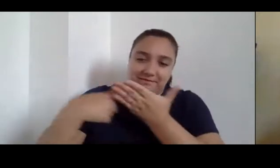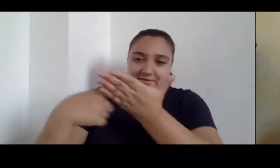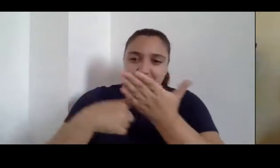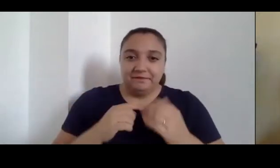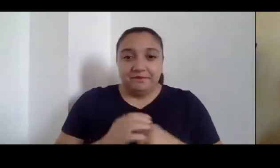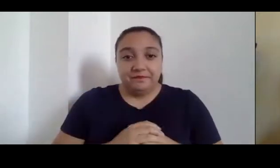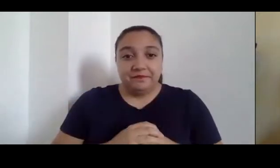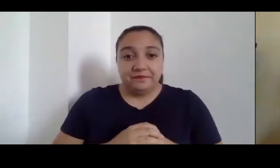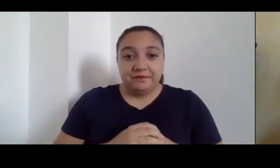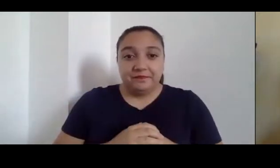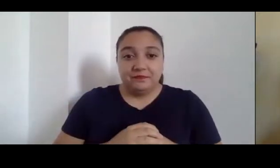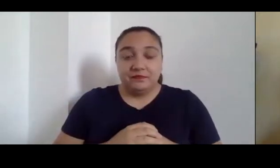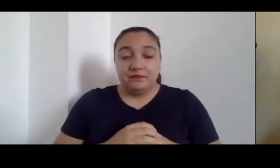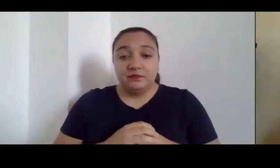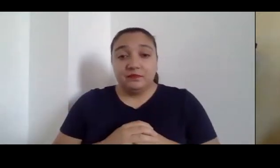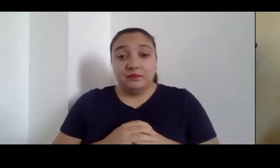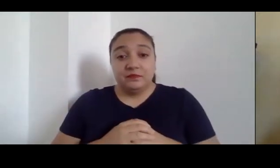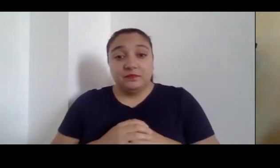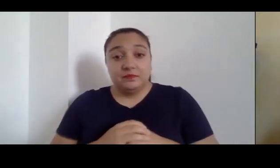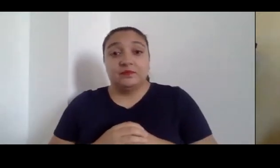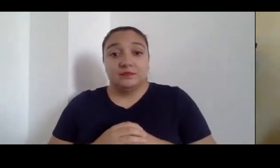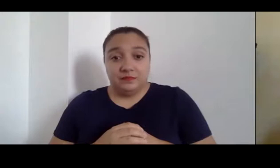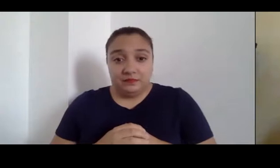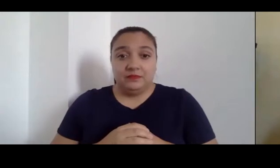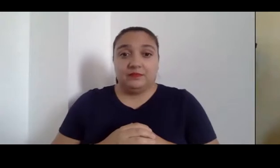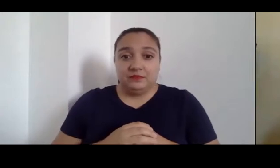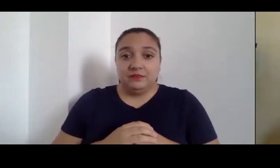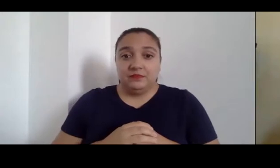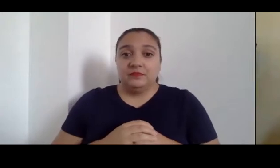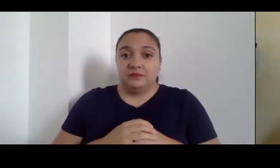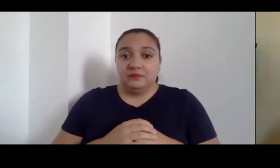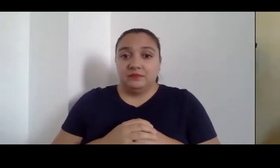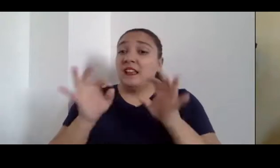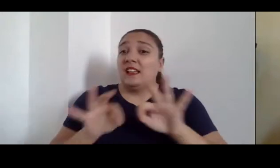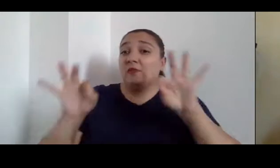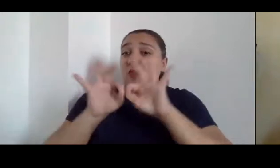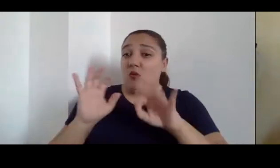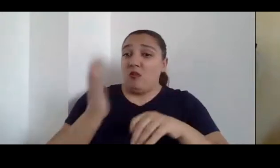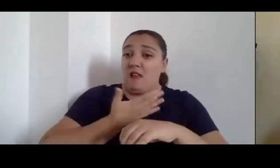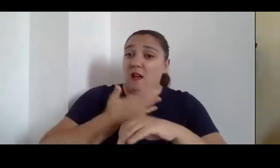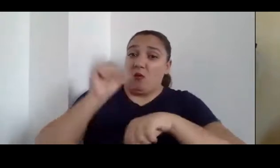our work and deepening racial justice, we regularly practice land acknowledgments at meetings and public convenings